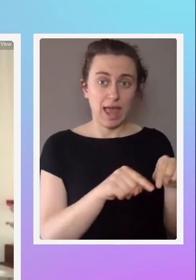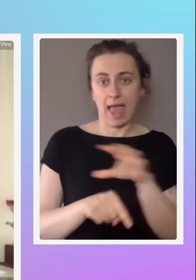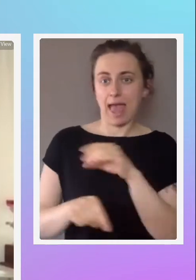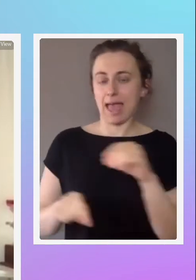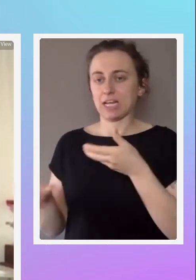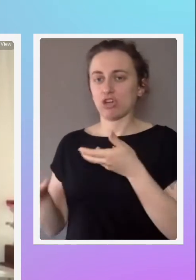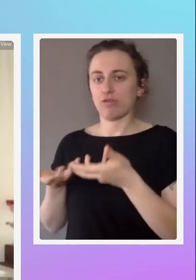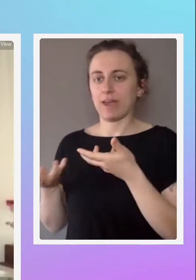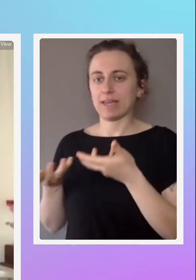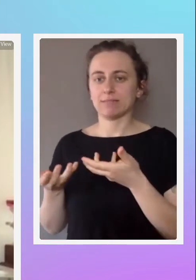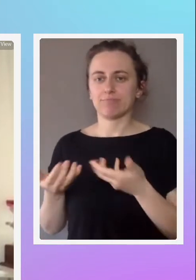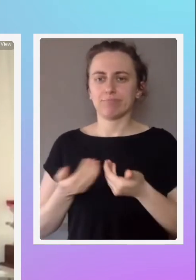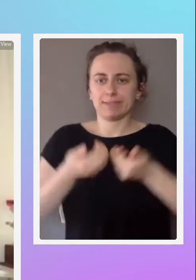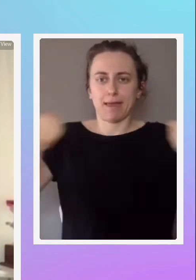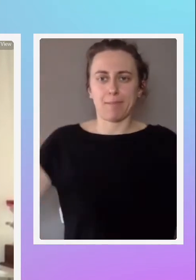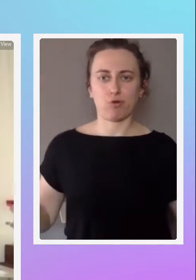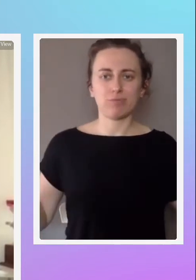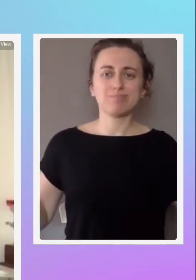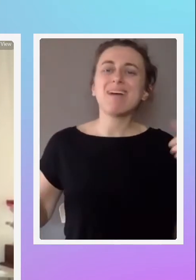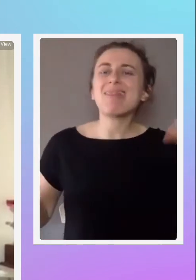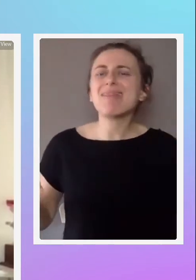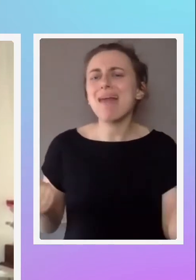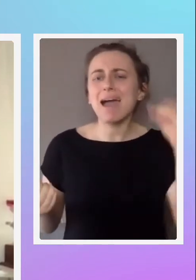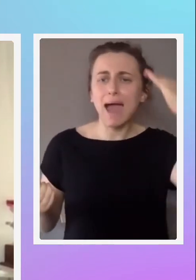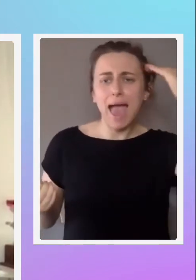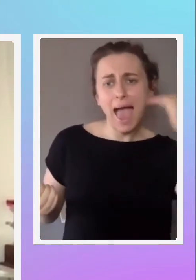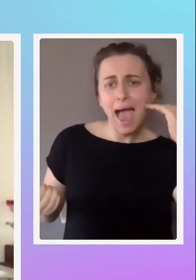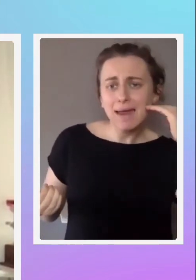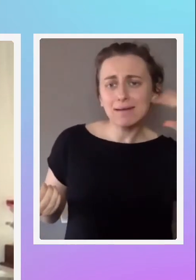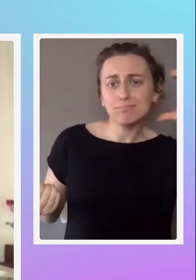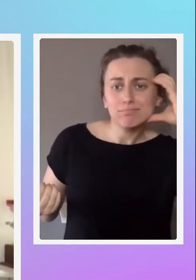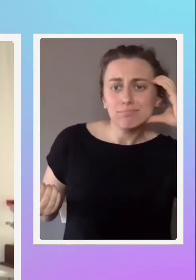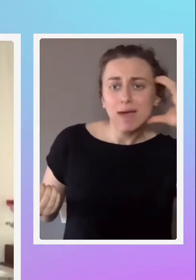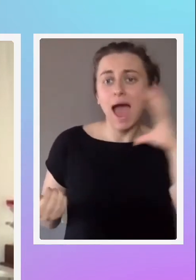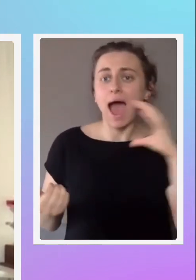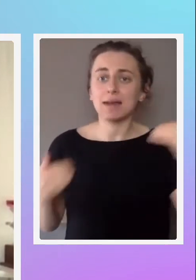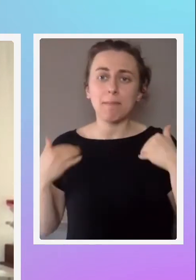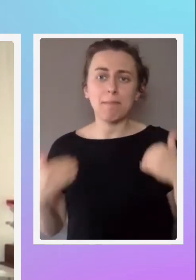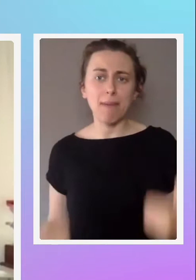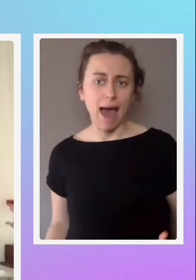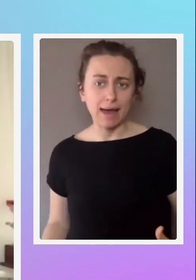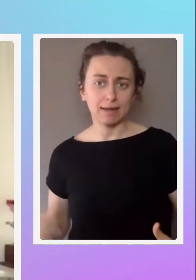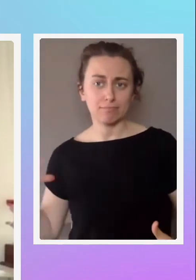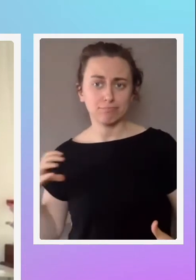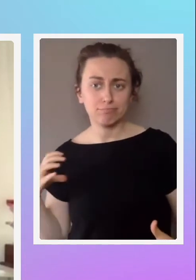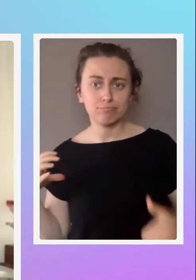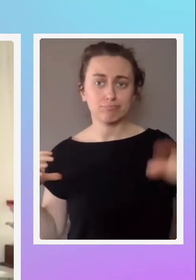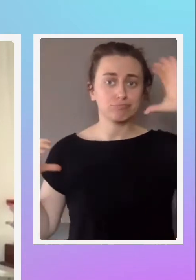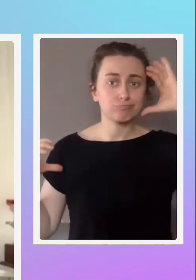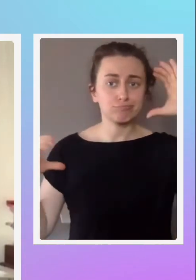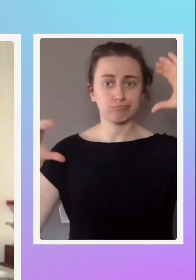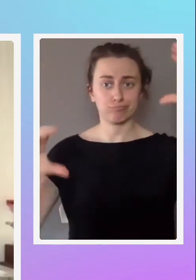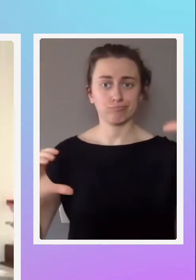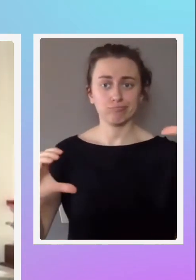And so imagine that the body is the application and it has an API which allows you to activate